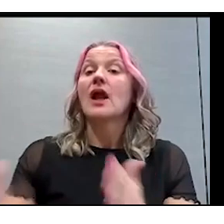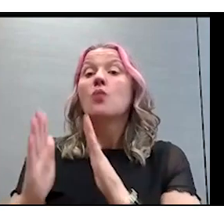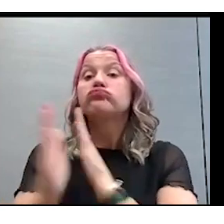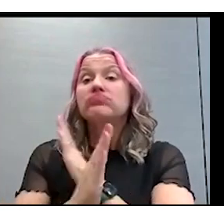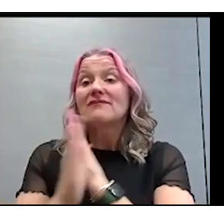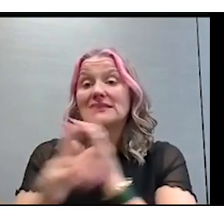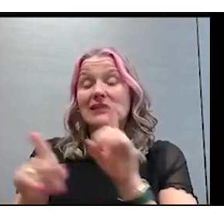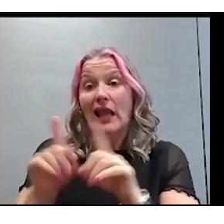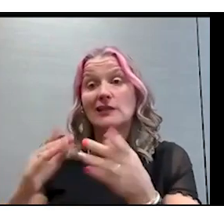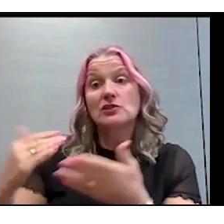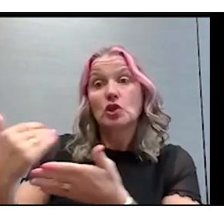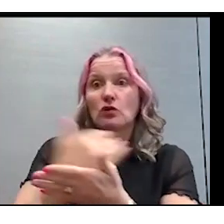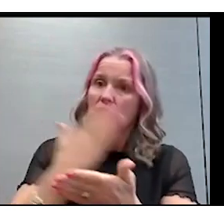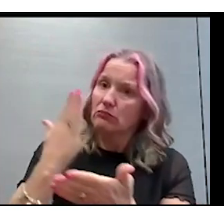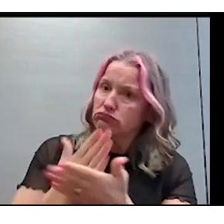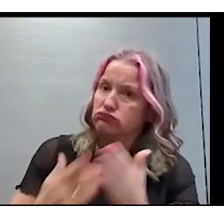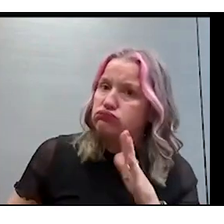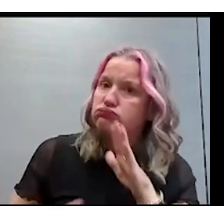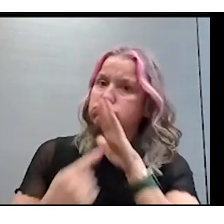Data is very important. Consumers want to ensure that